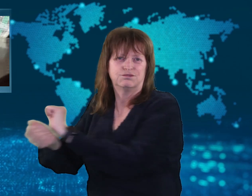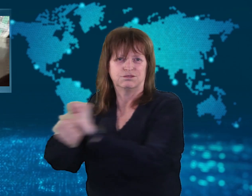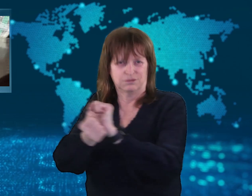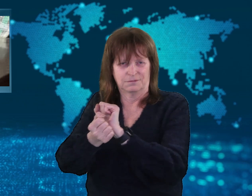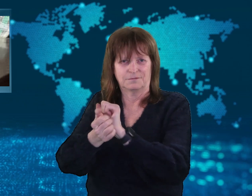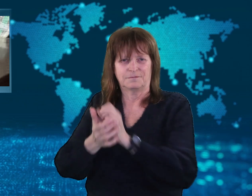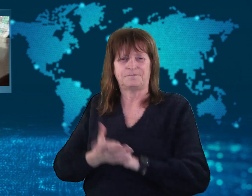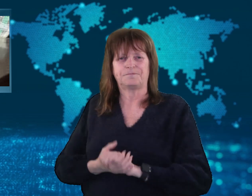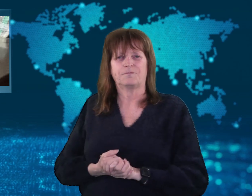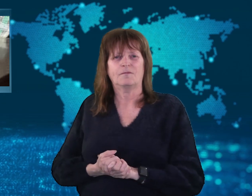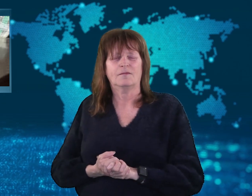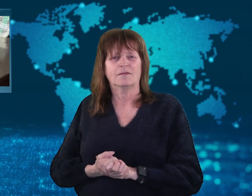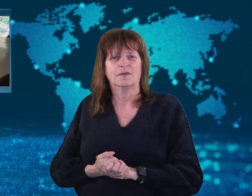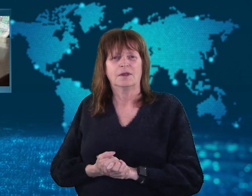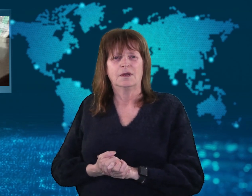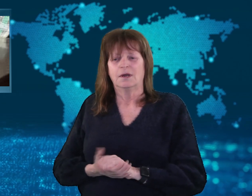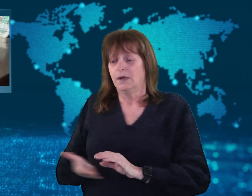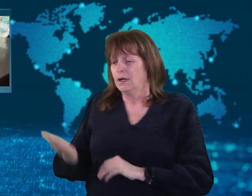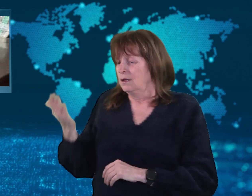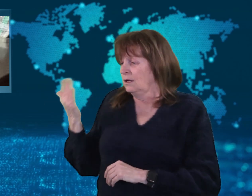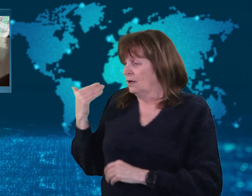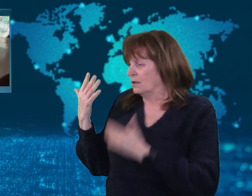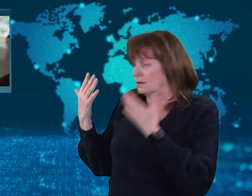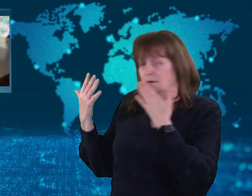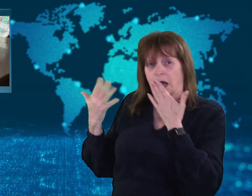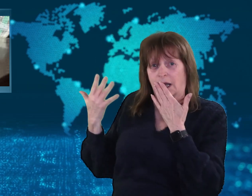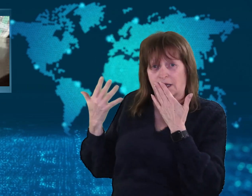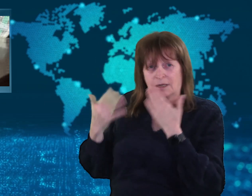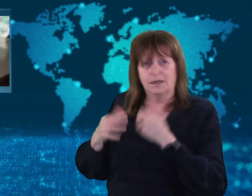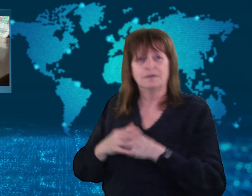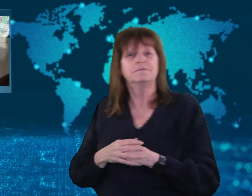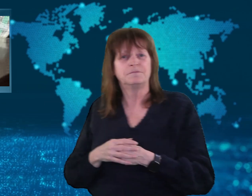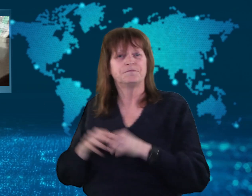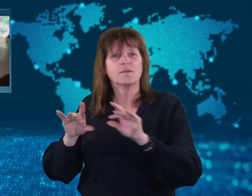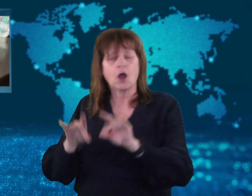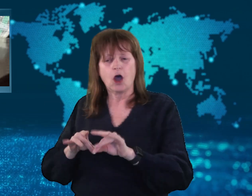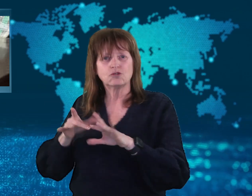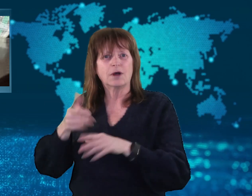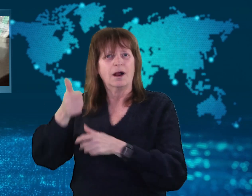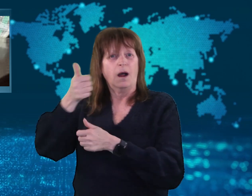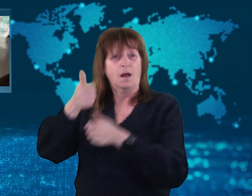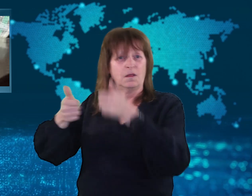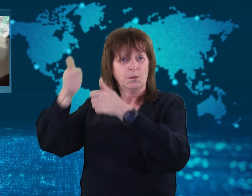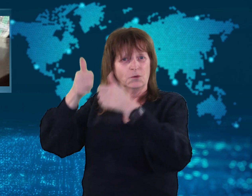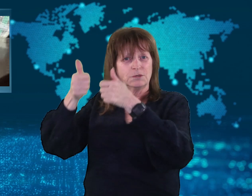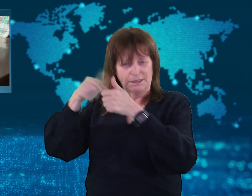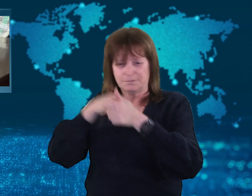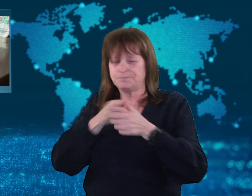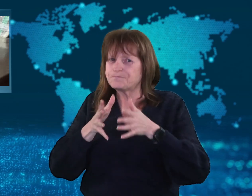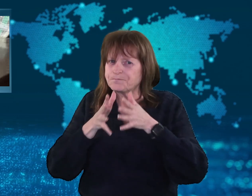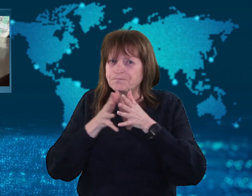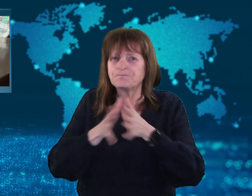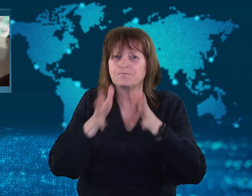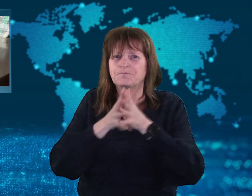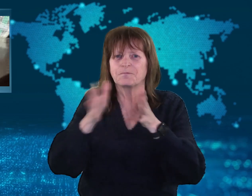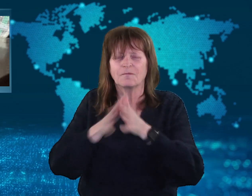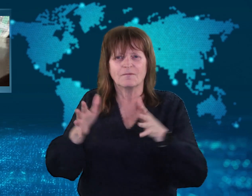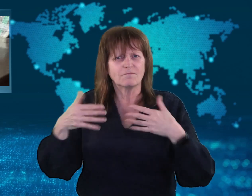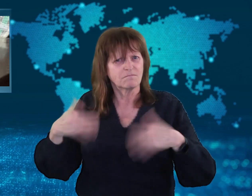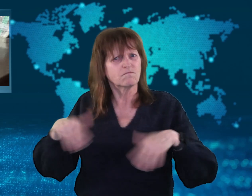On Friday, Australian authorities announced the details of the arrest.